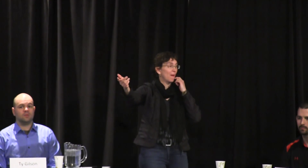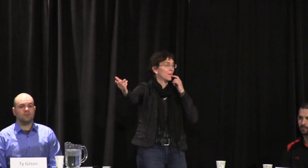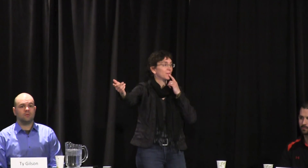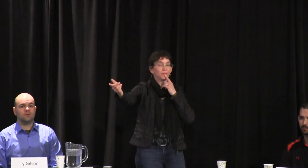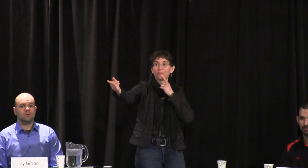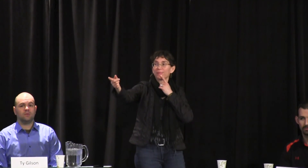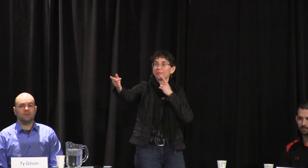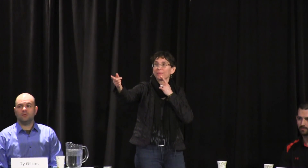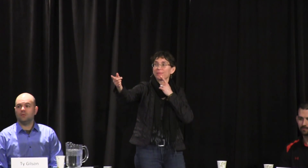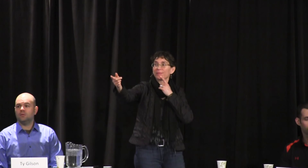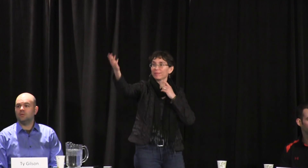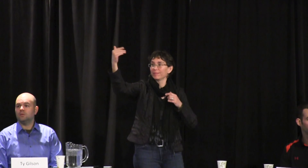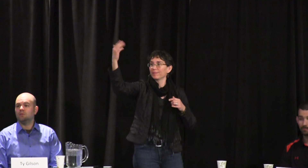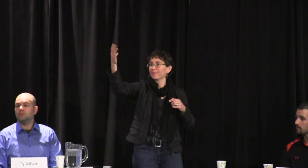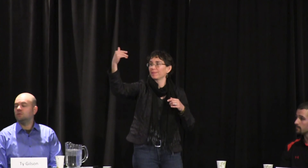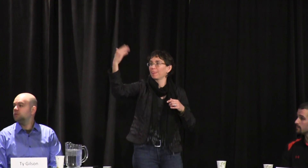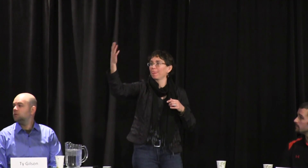Could you come to the front?